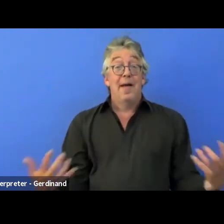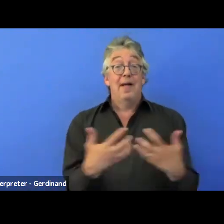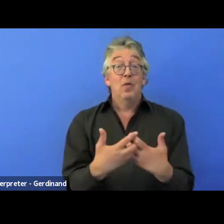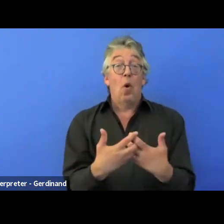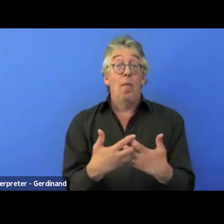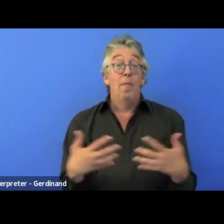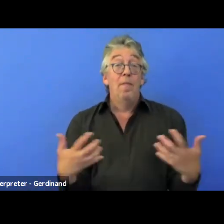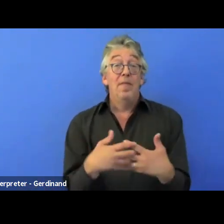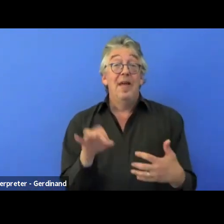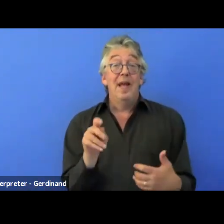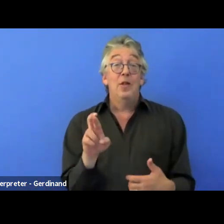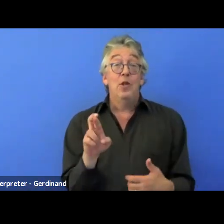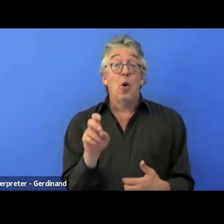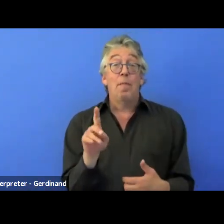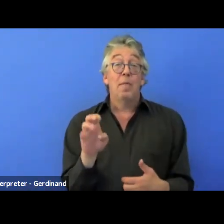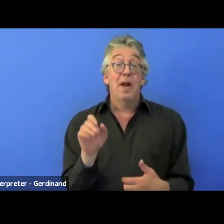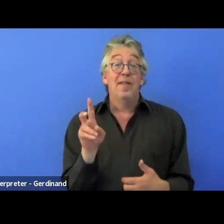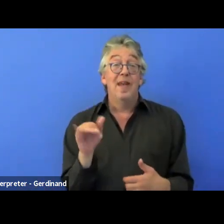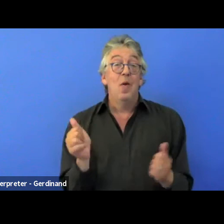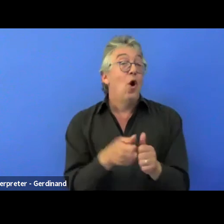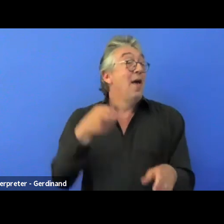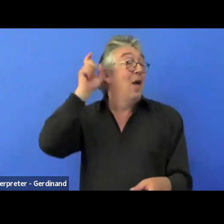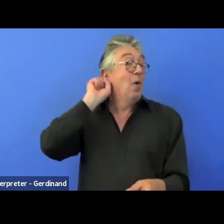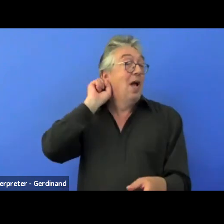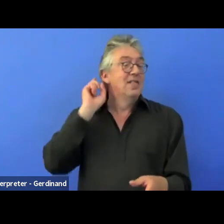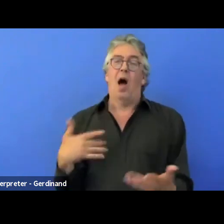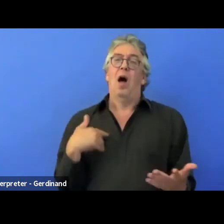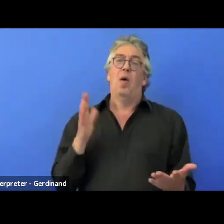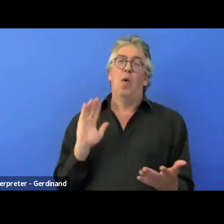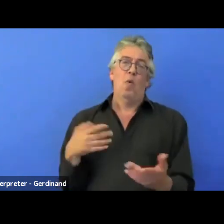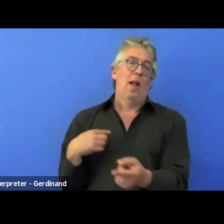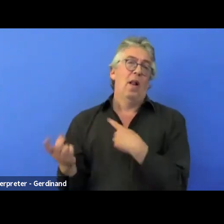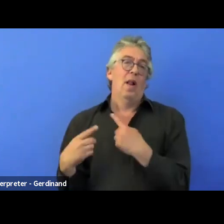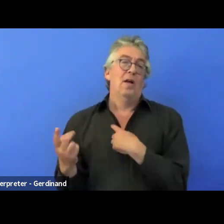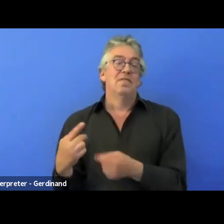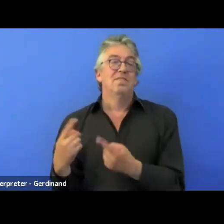In that case, we will liaise with the Federation of Hard of Hearing